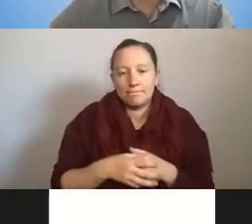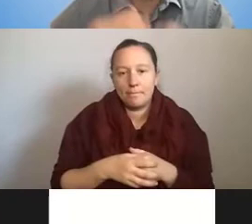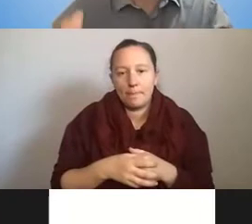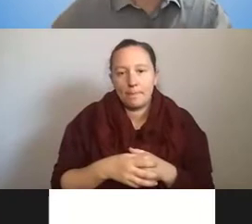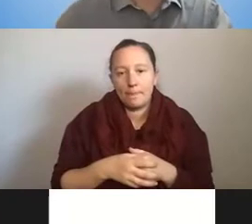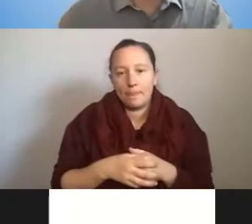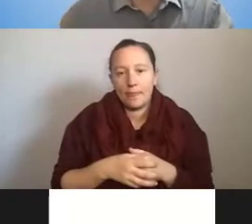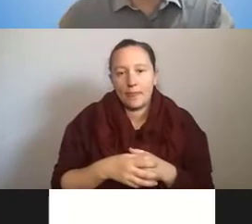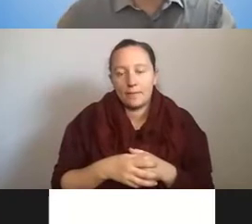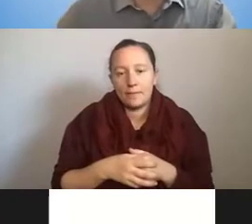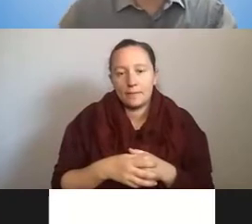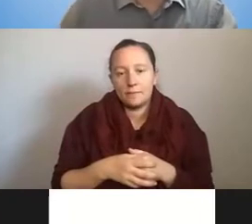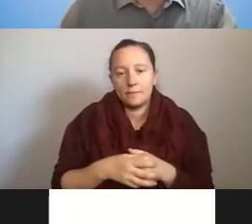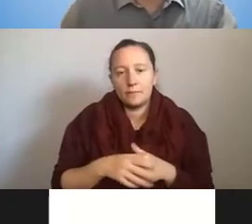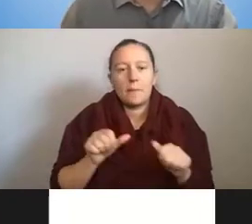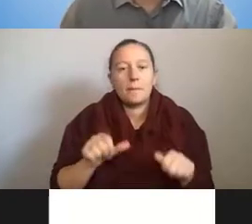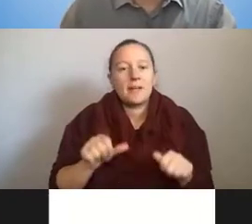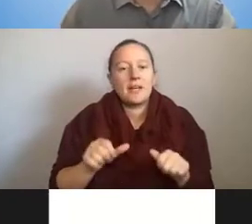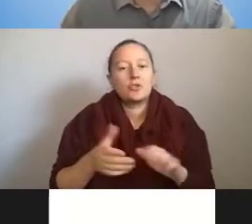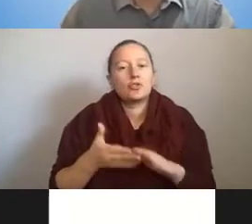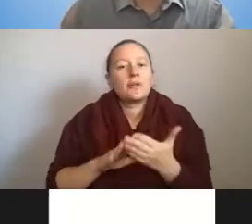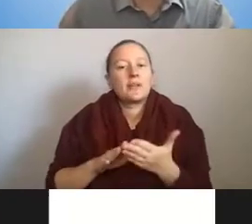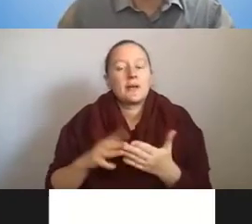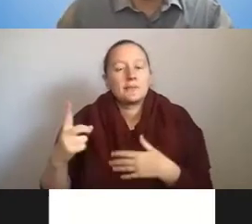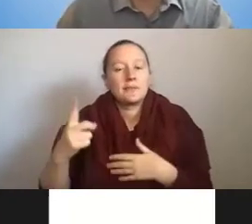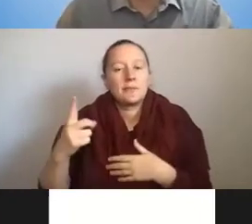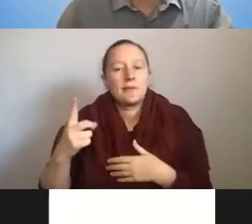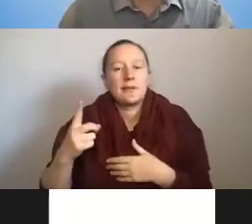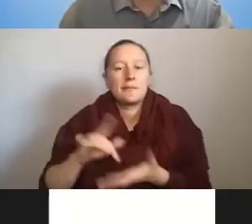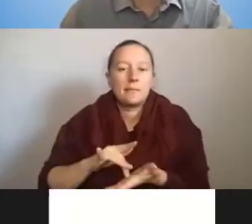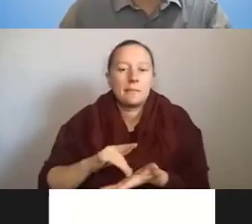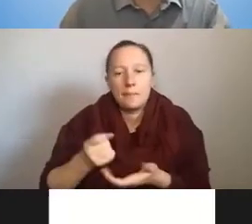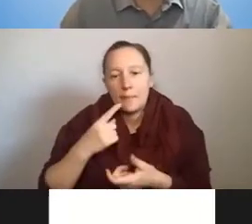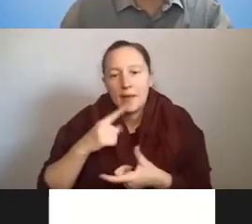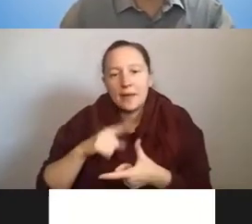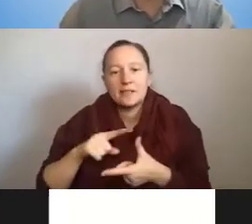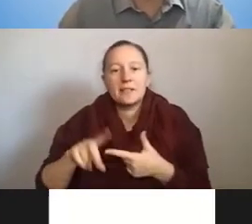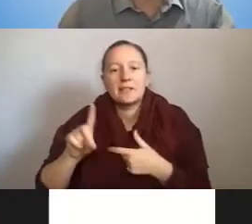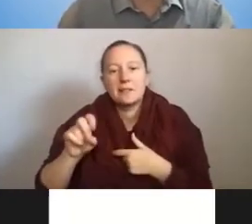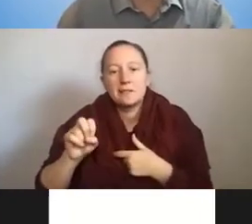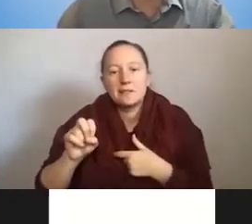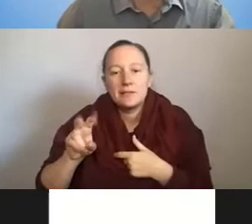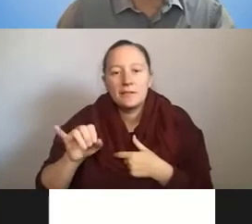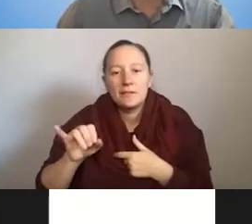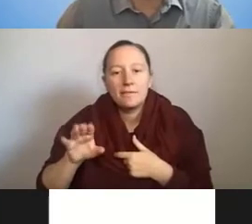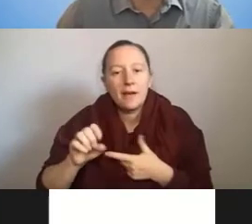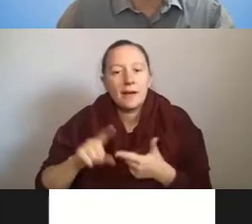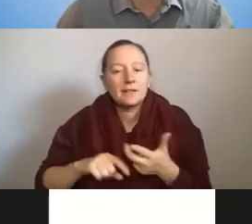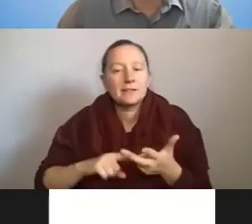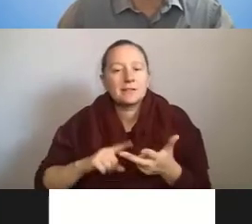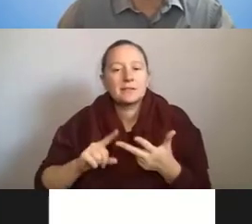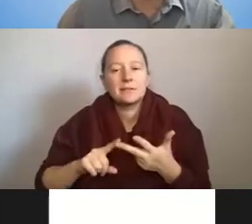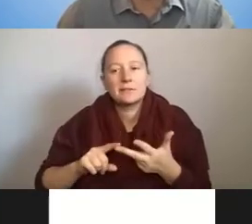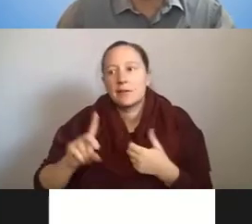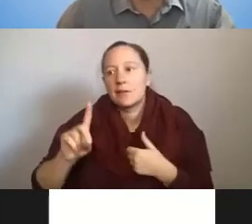They have this potential to be turned into drugs or devices or diagnostics, and that's where we come in, and we're trying to provide all the support and resources